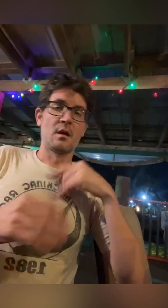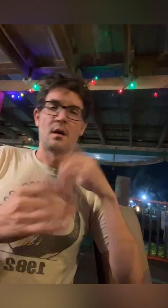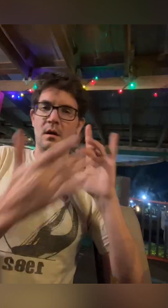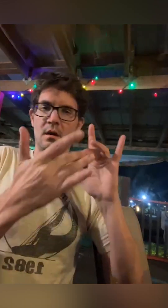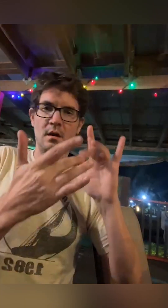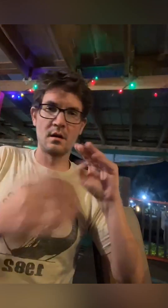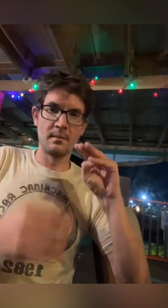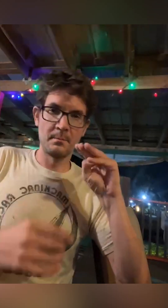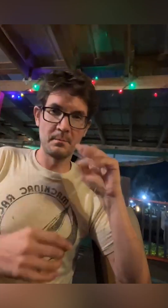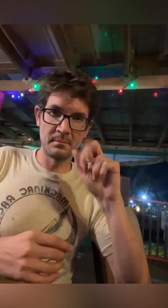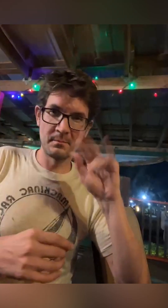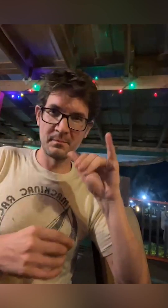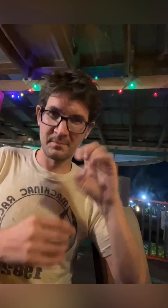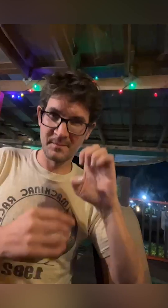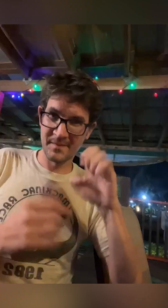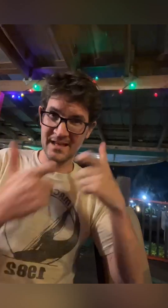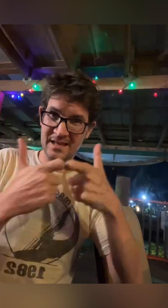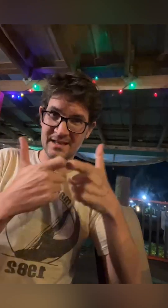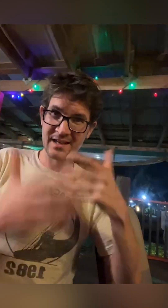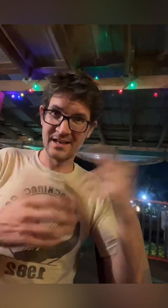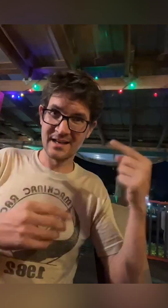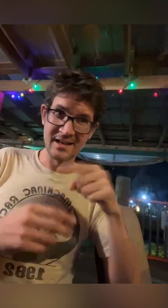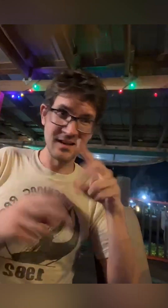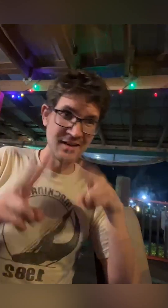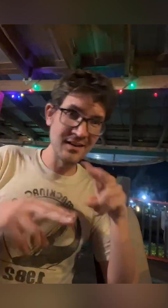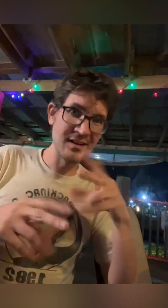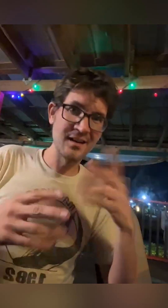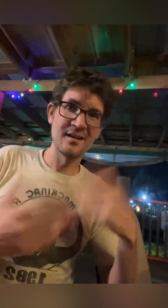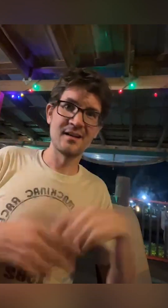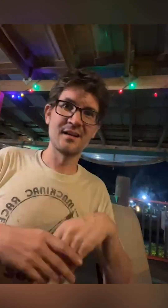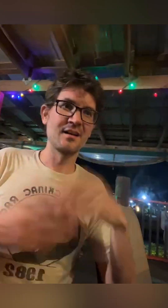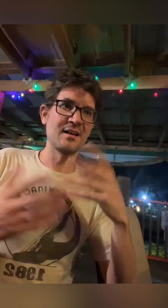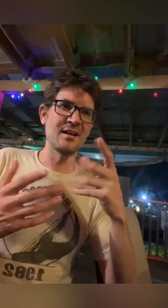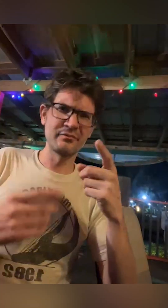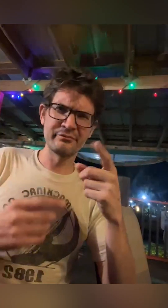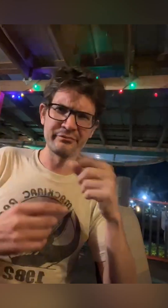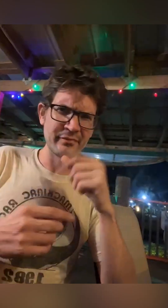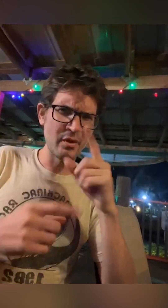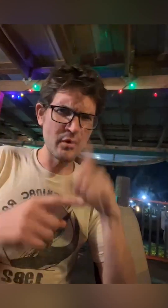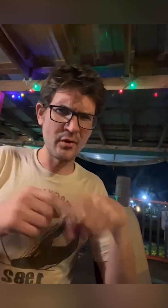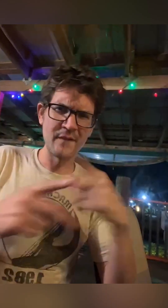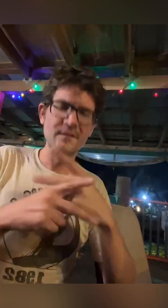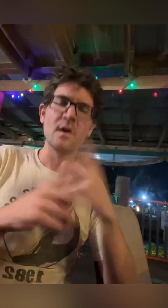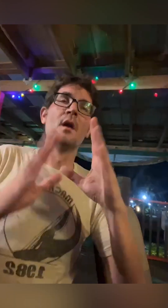I contacted a marine electrician to check out the power problems. Even he couldn’t figure it out.